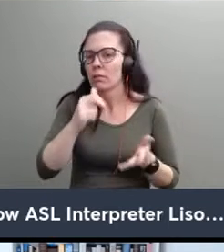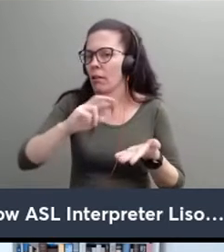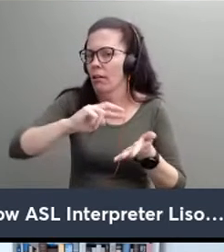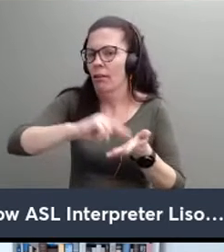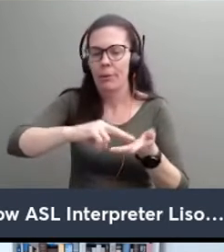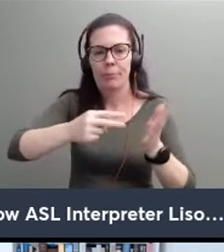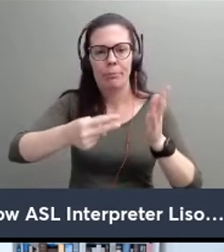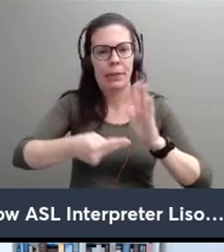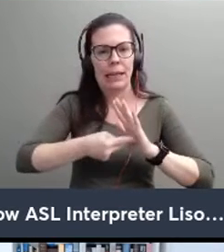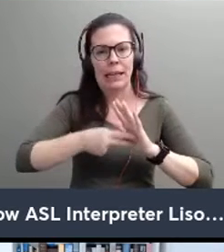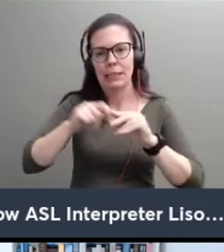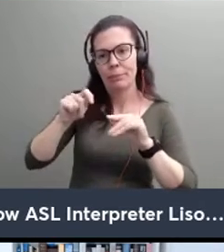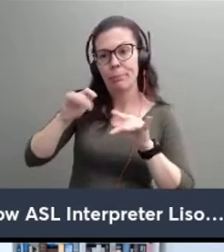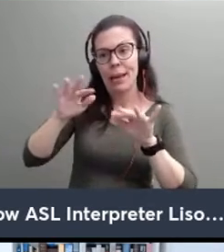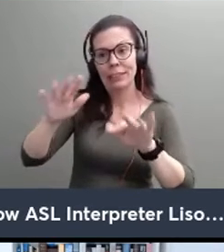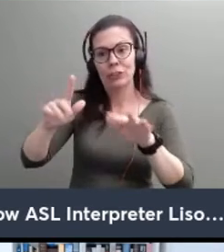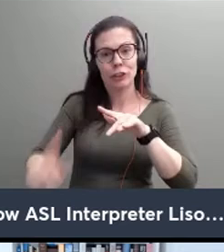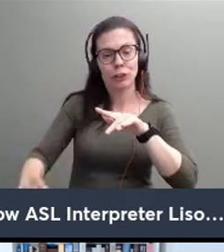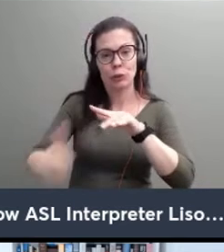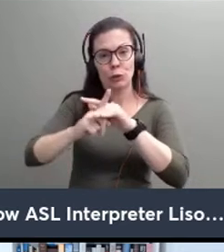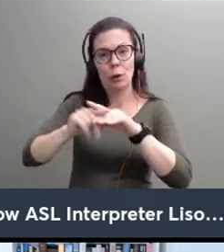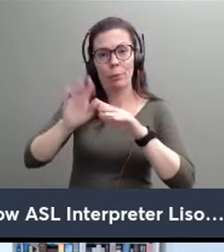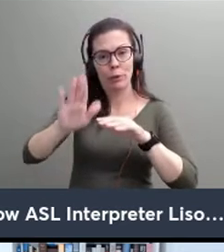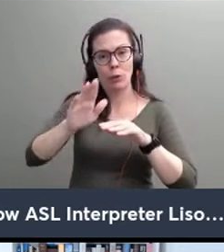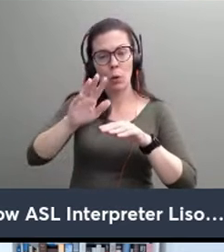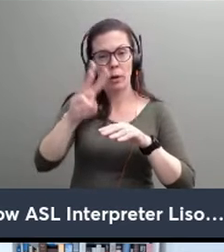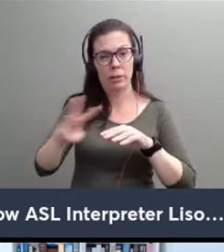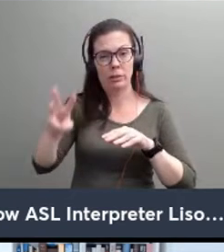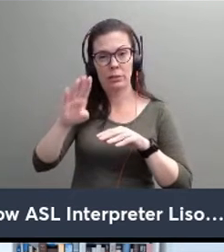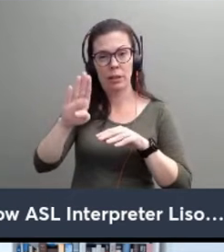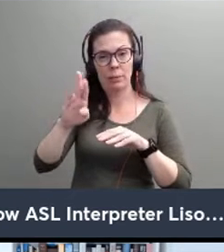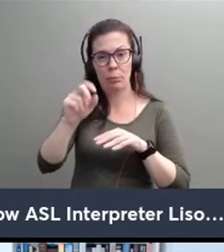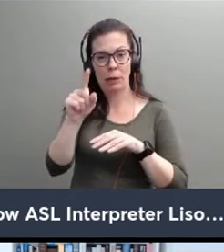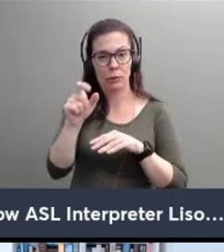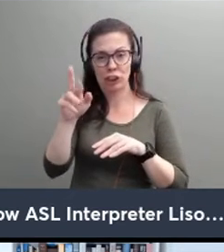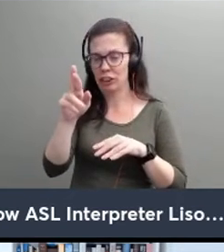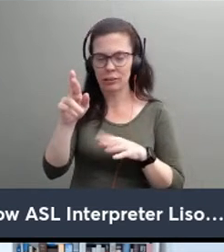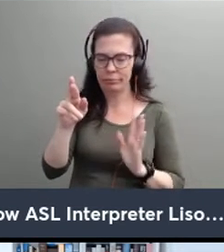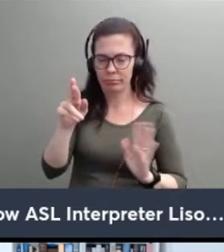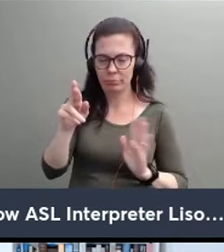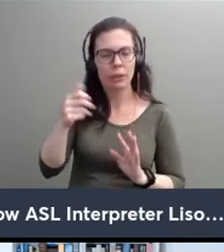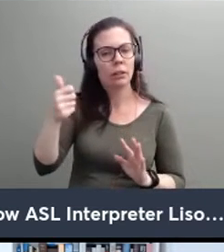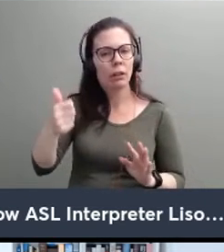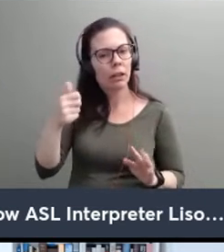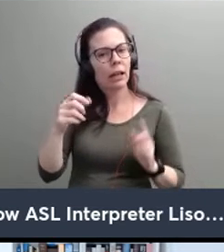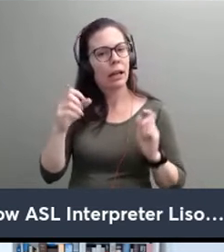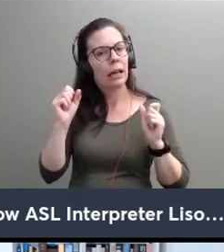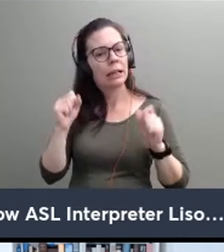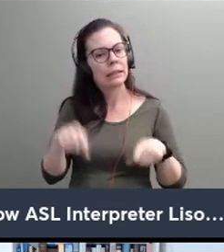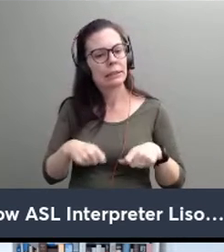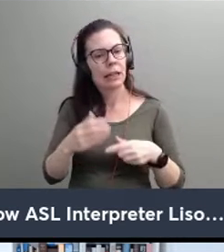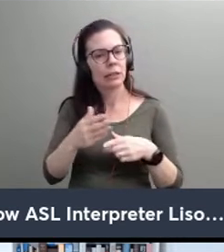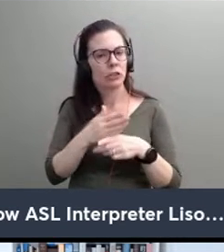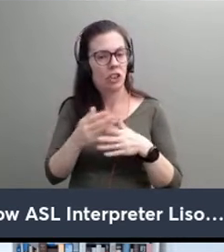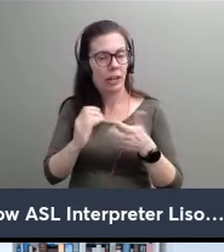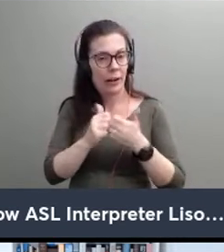it magically starts showing up on everyone's browsers. You can share it using the copy link.